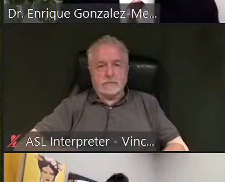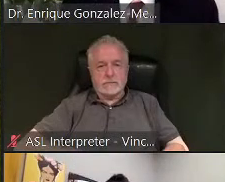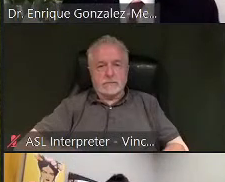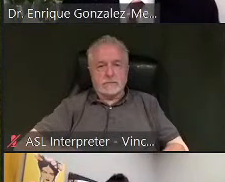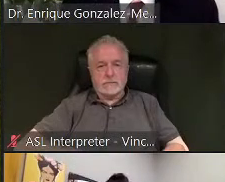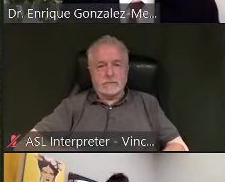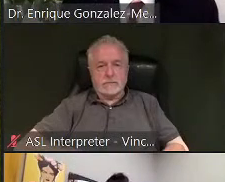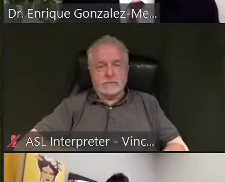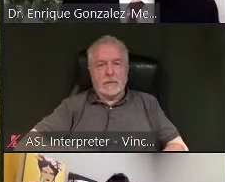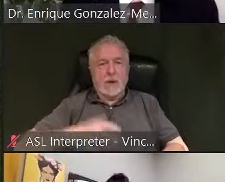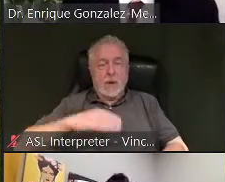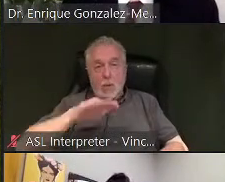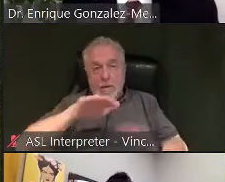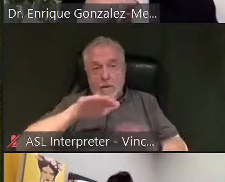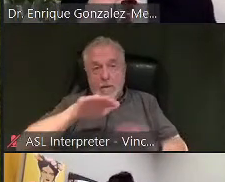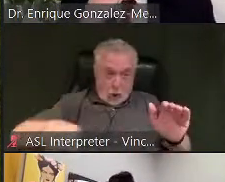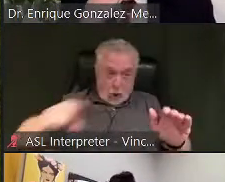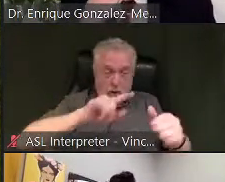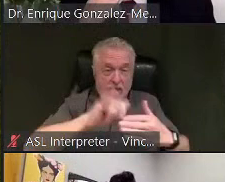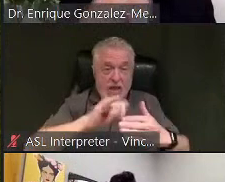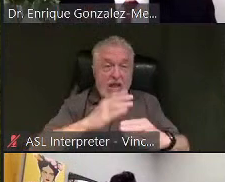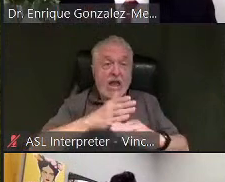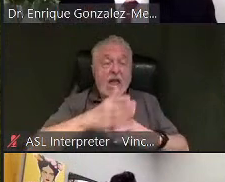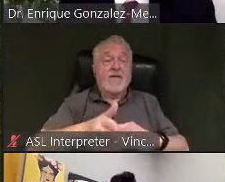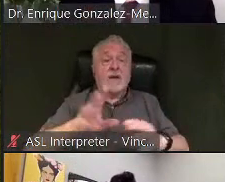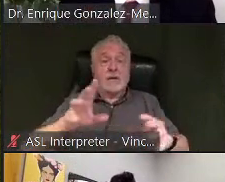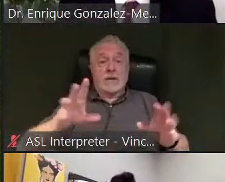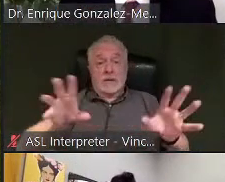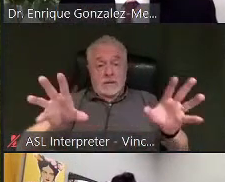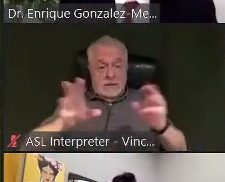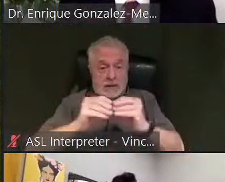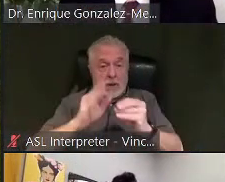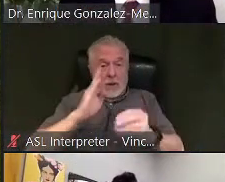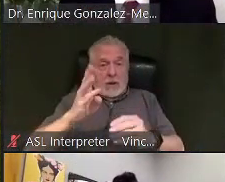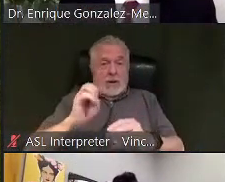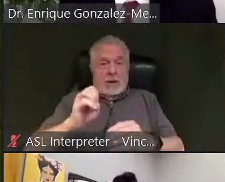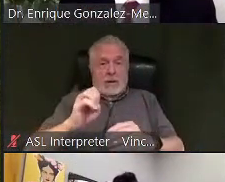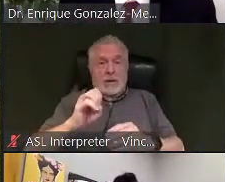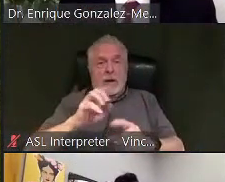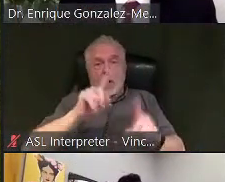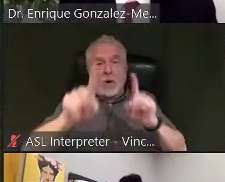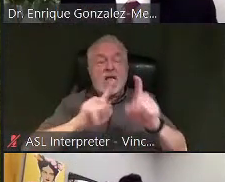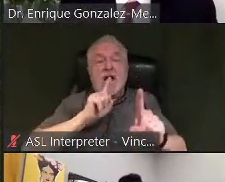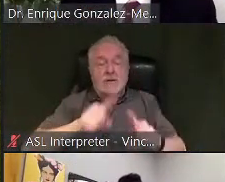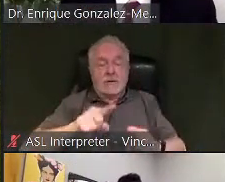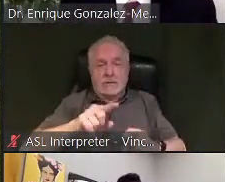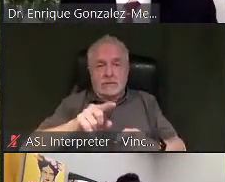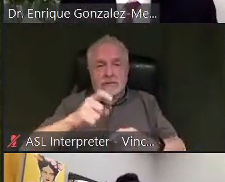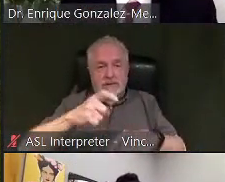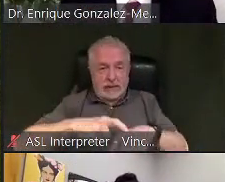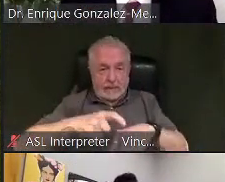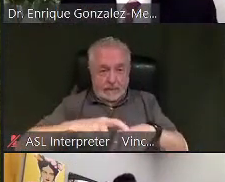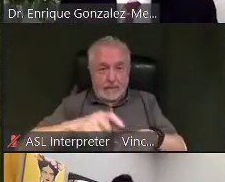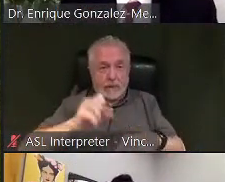Just want to remind everybody that after the session, there's going to be a question and answer time, so if you have a